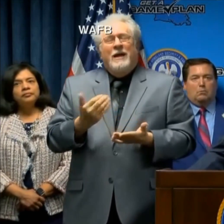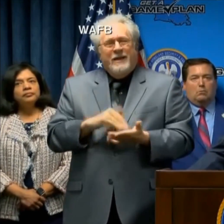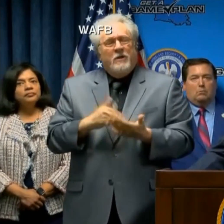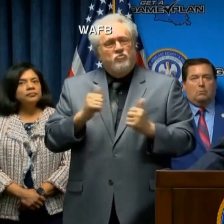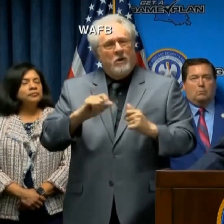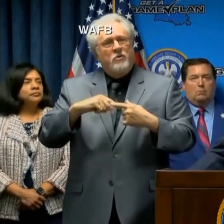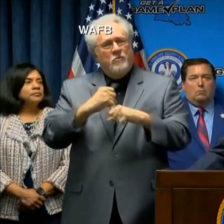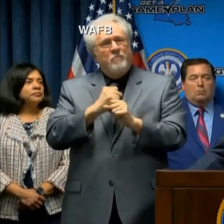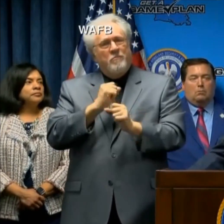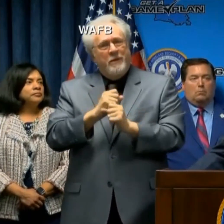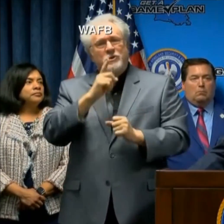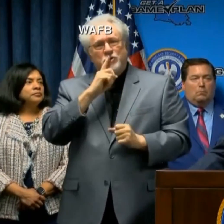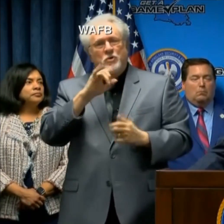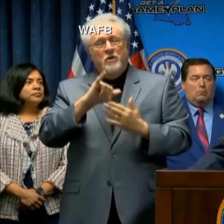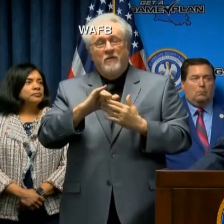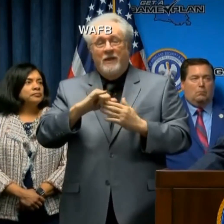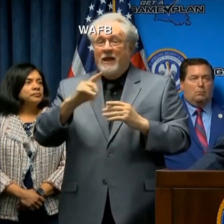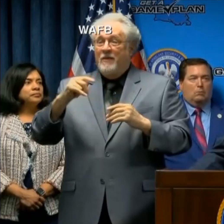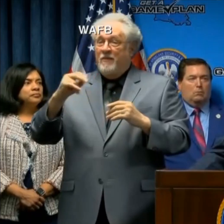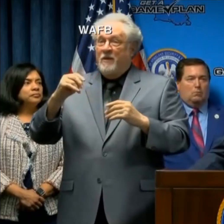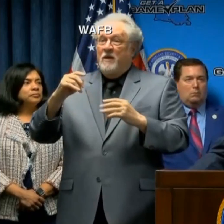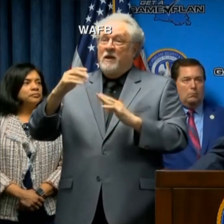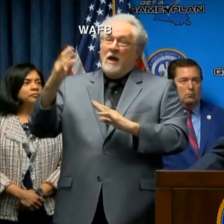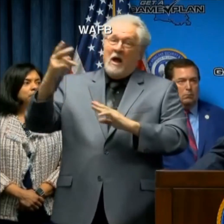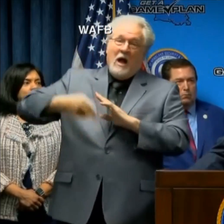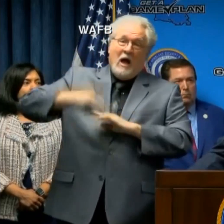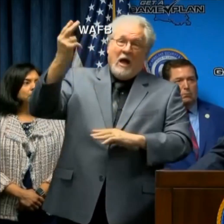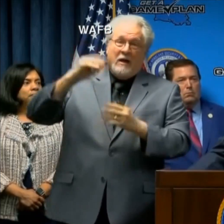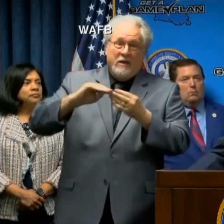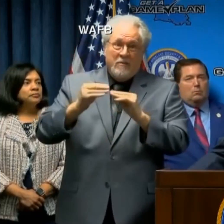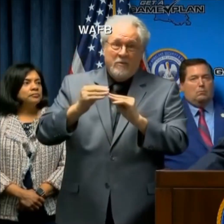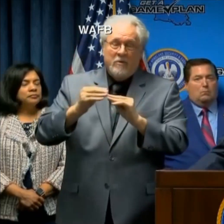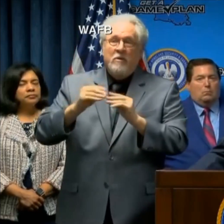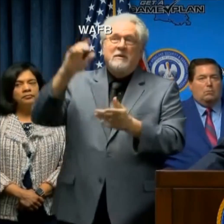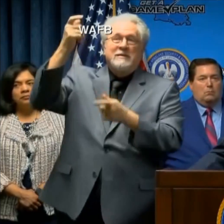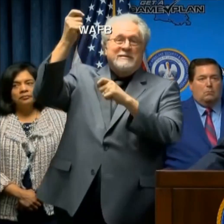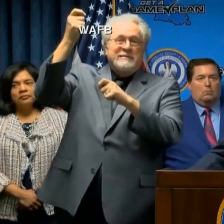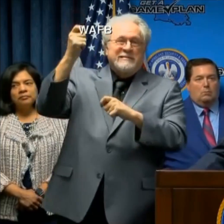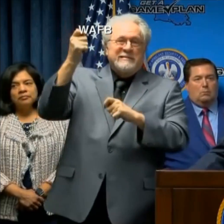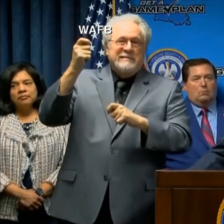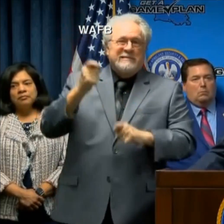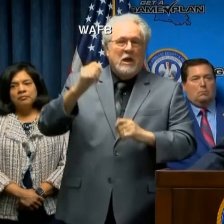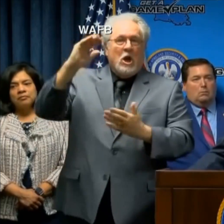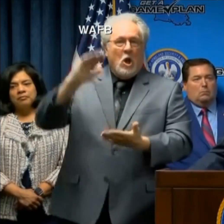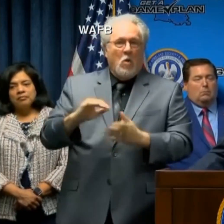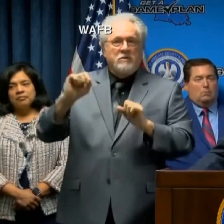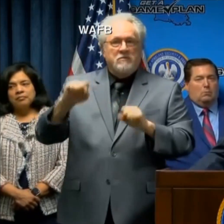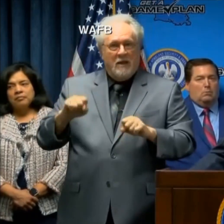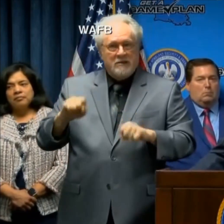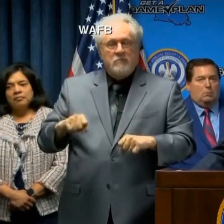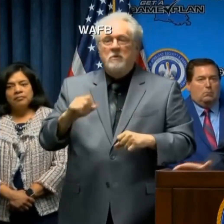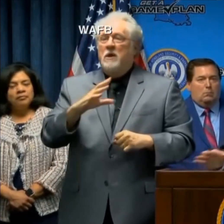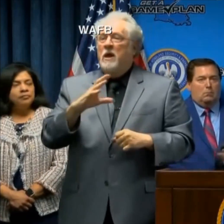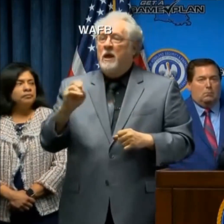that that the peak that we hit is as low as it can possibly be and that we we